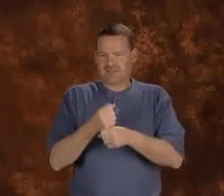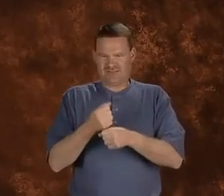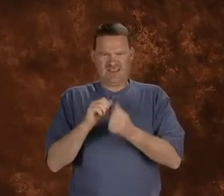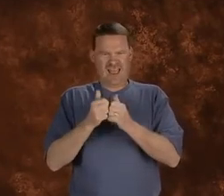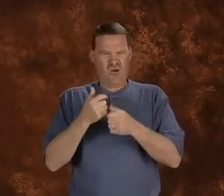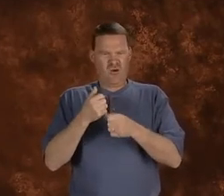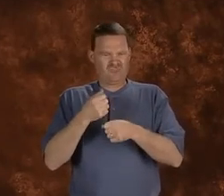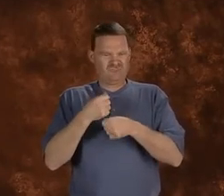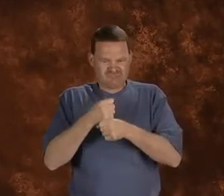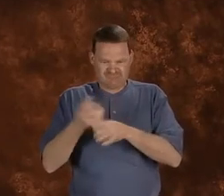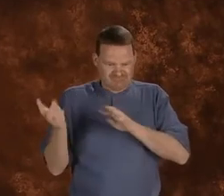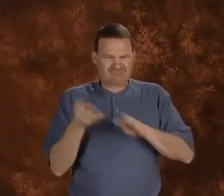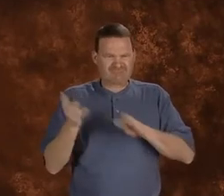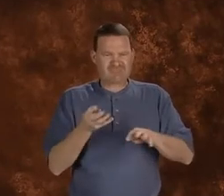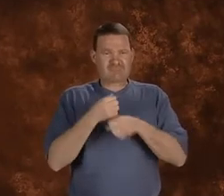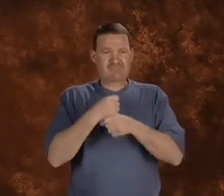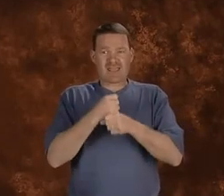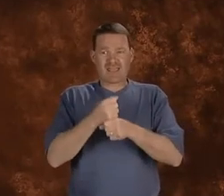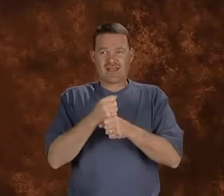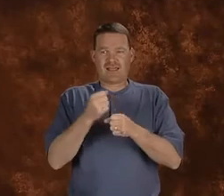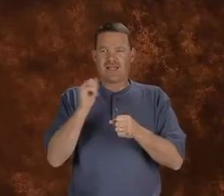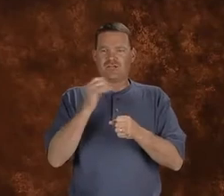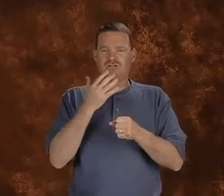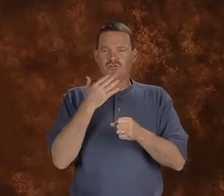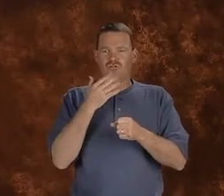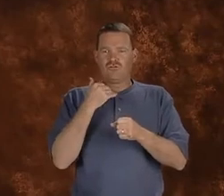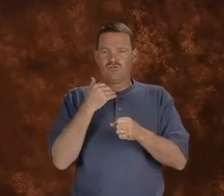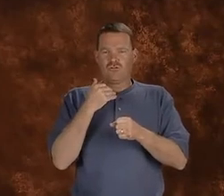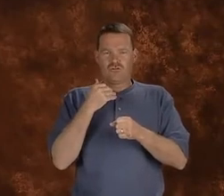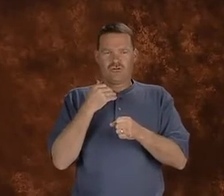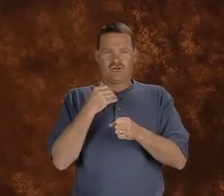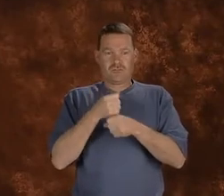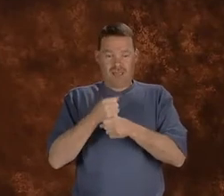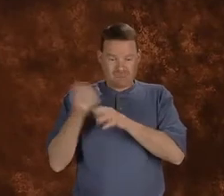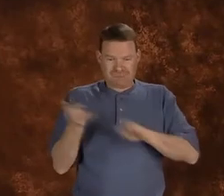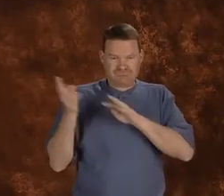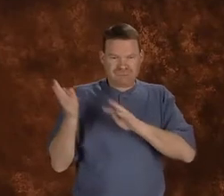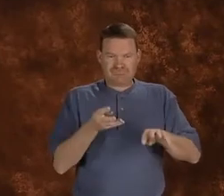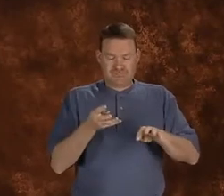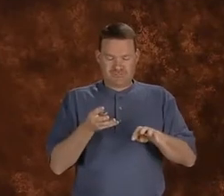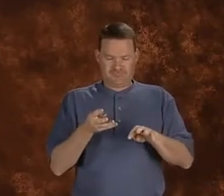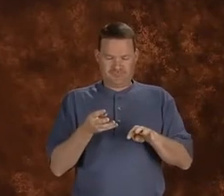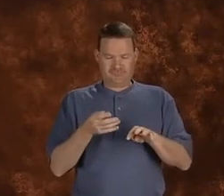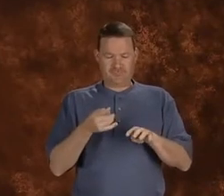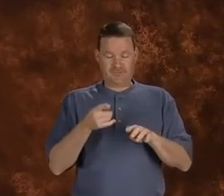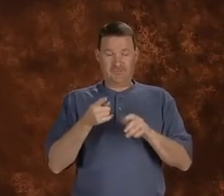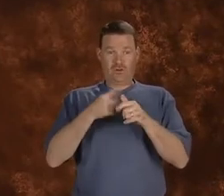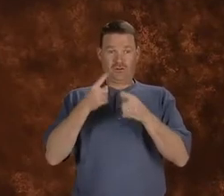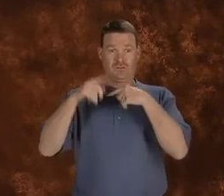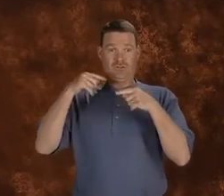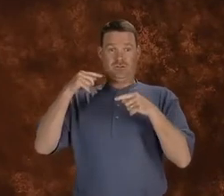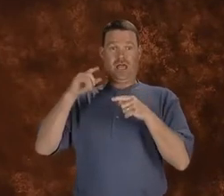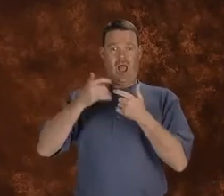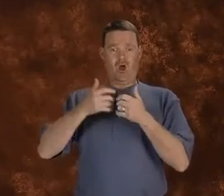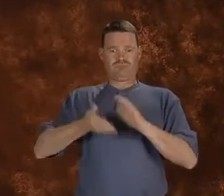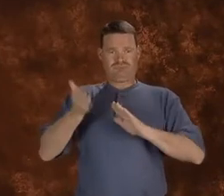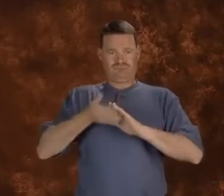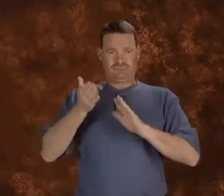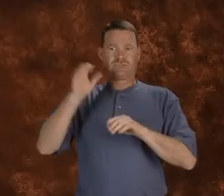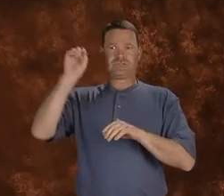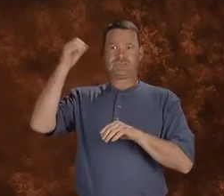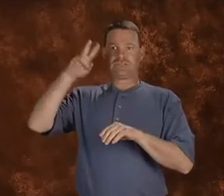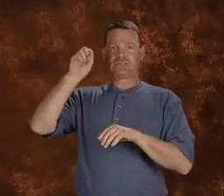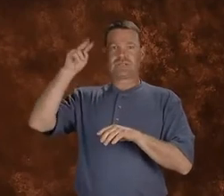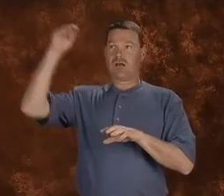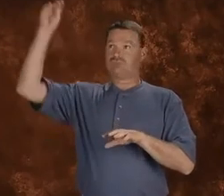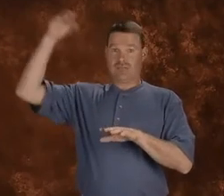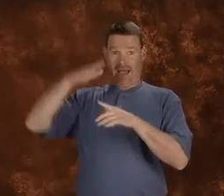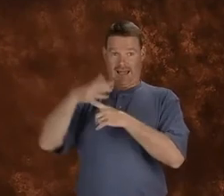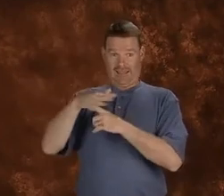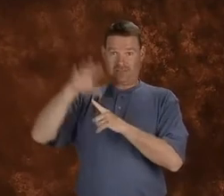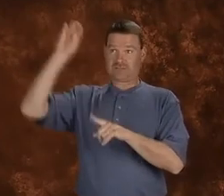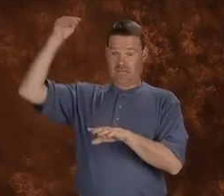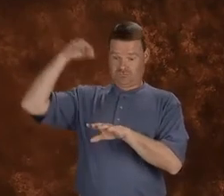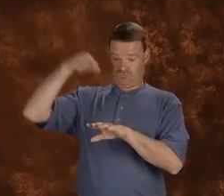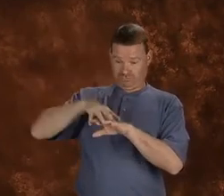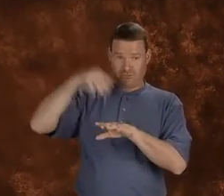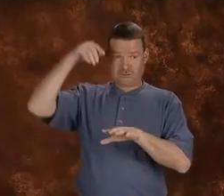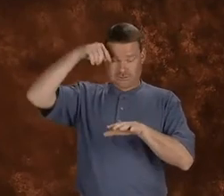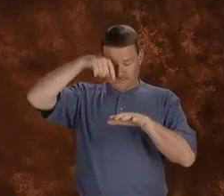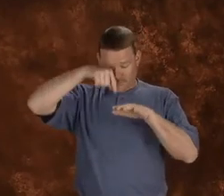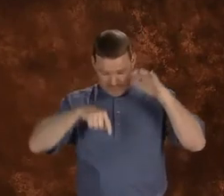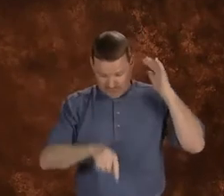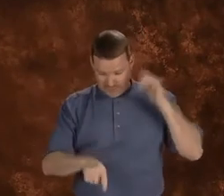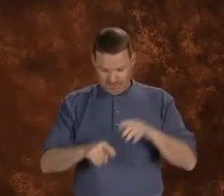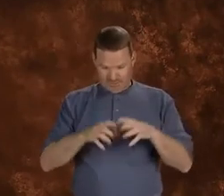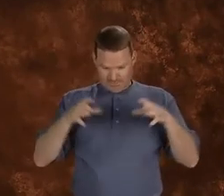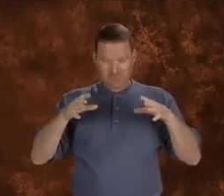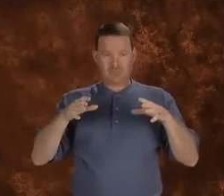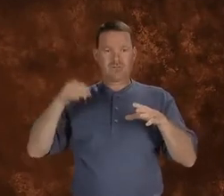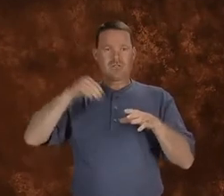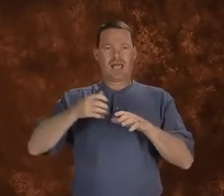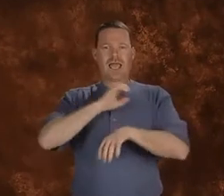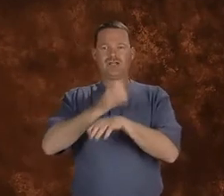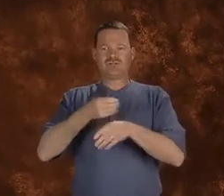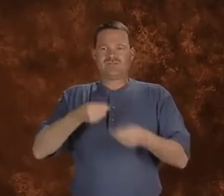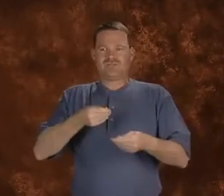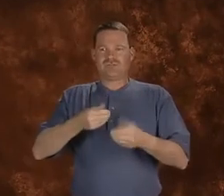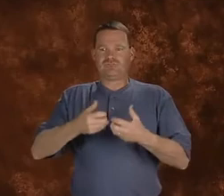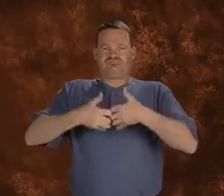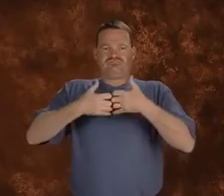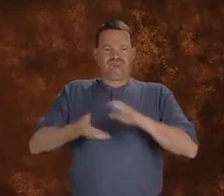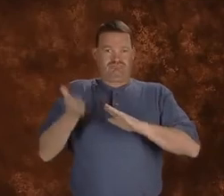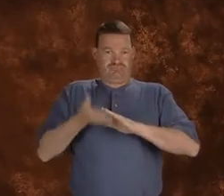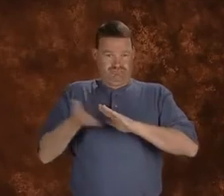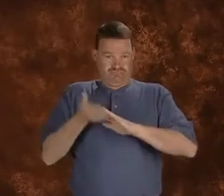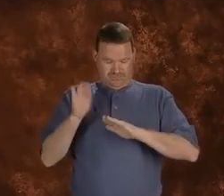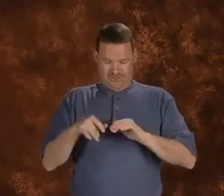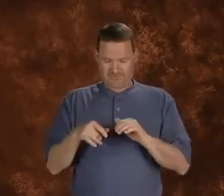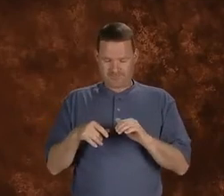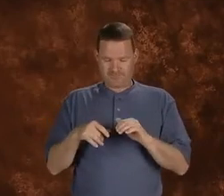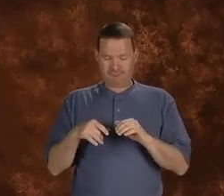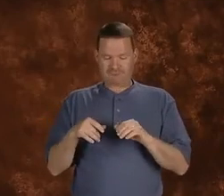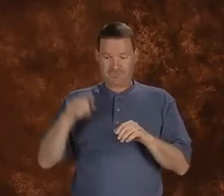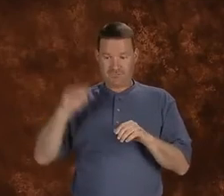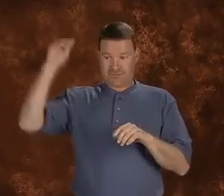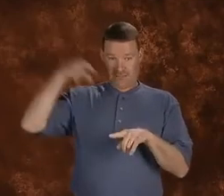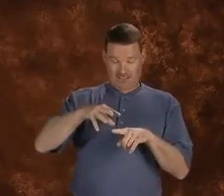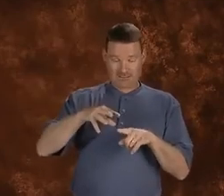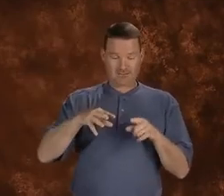They work as machines. They work like machines to create sugar.